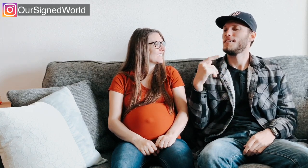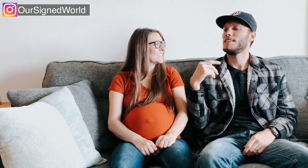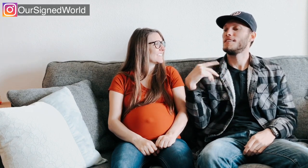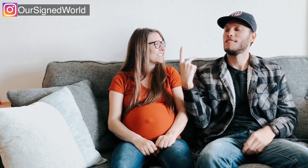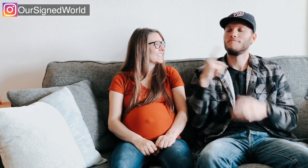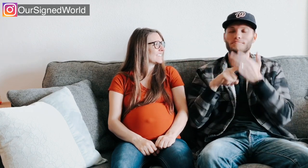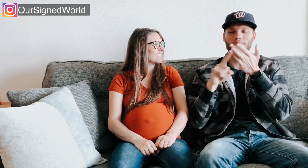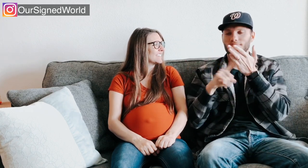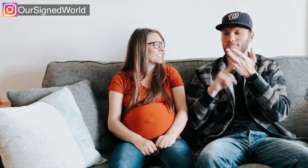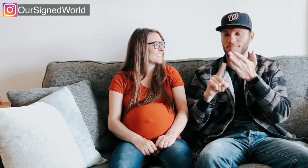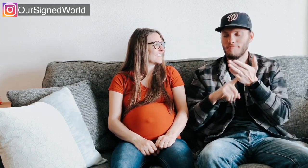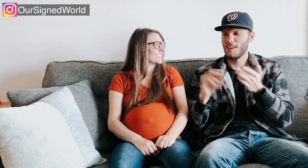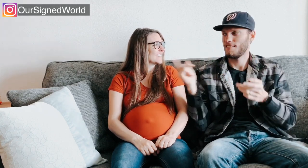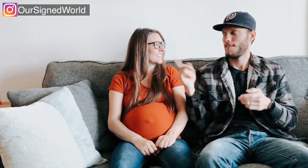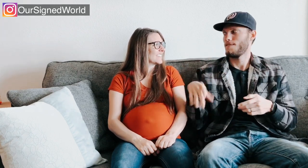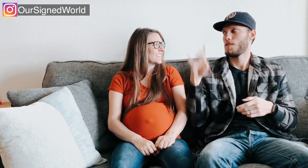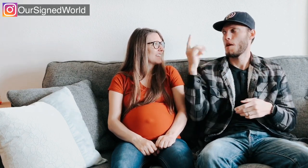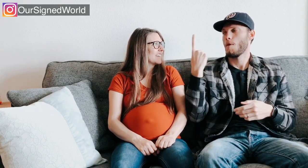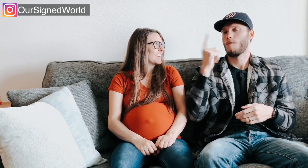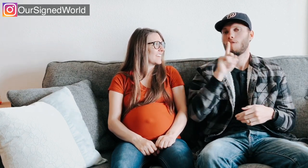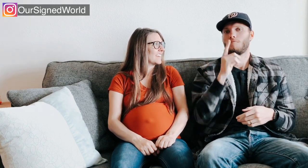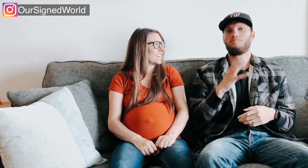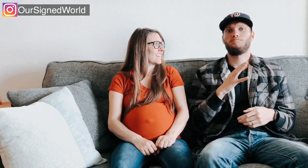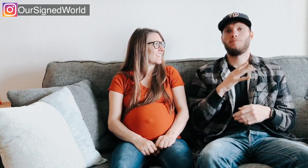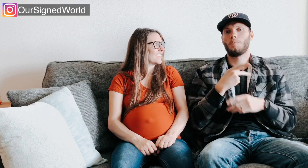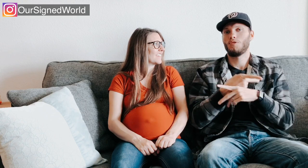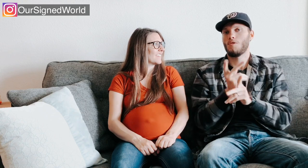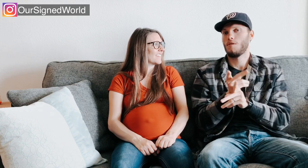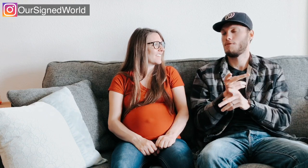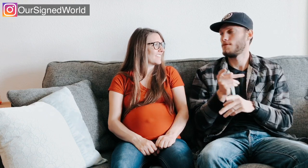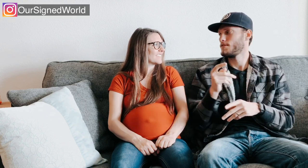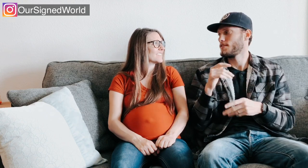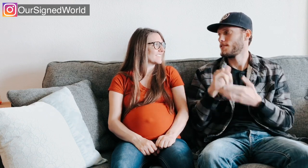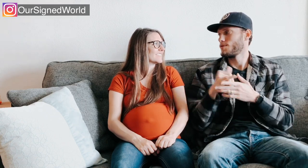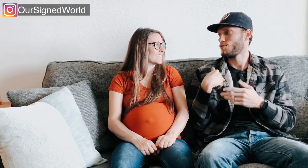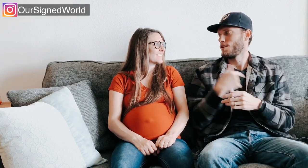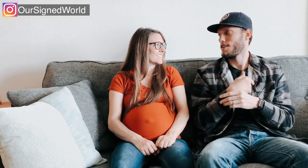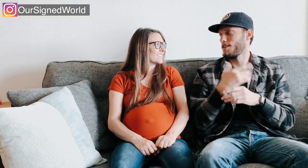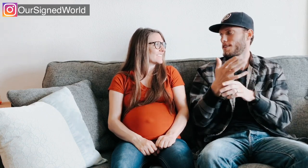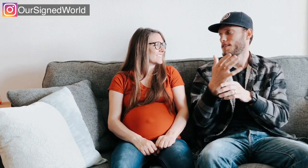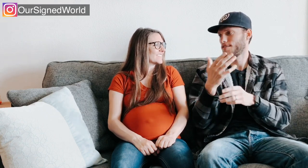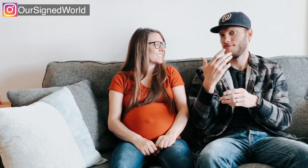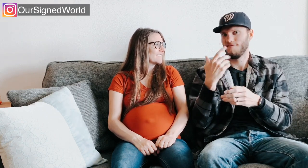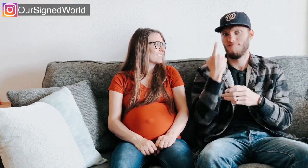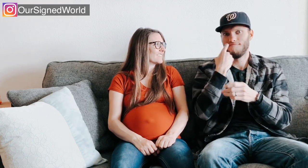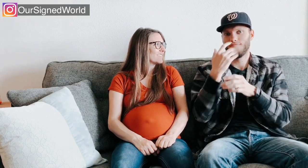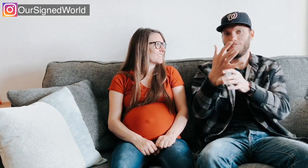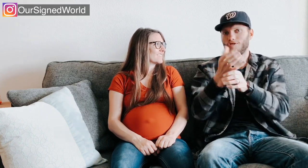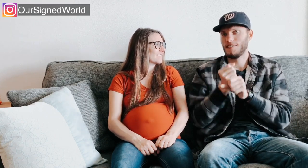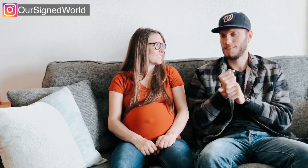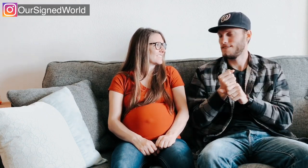So we've been doing our research and she found one really cool product, which we just received.